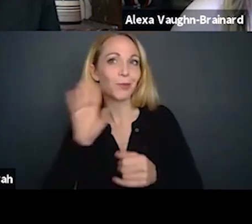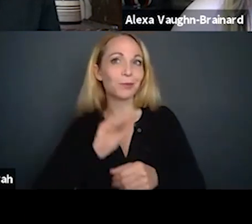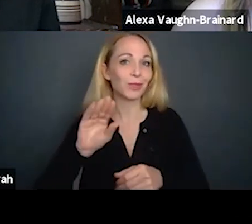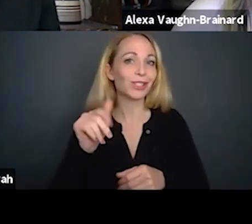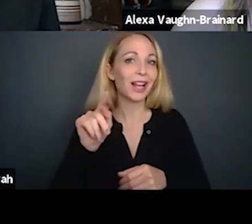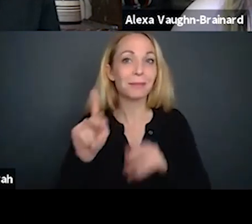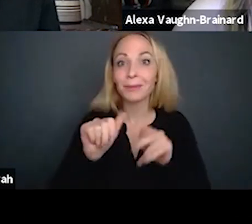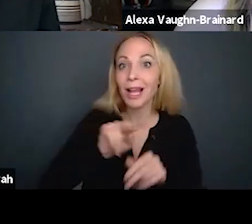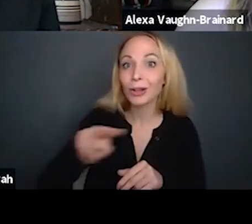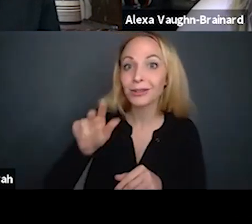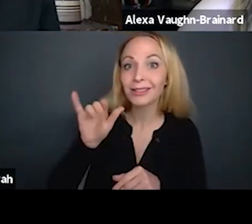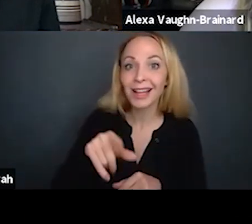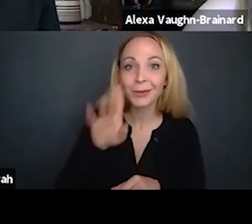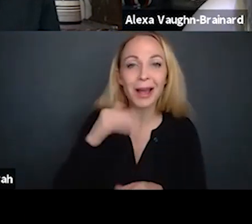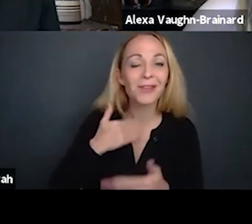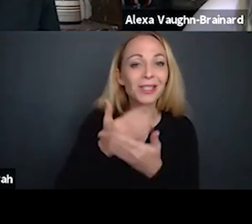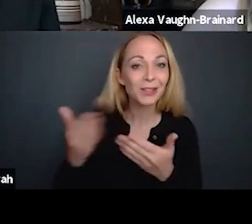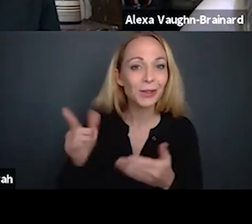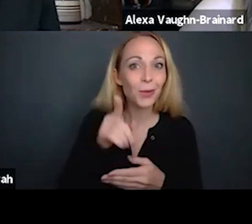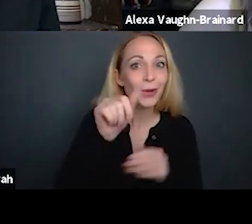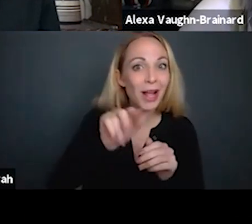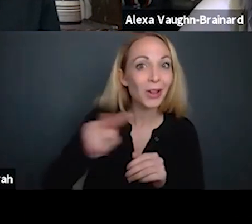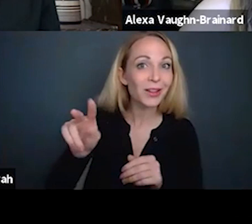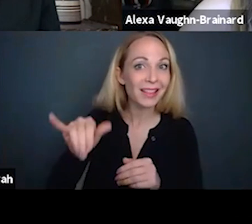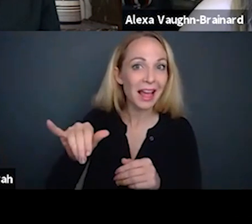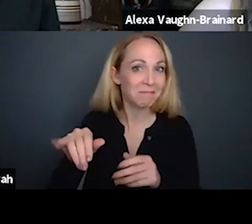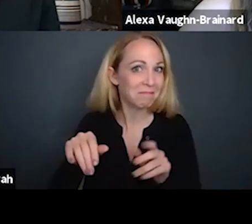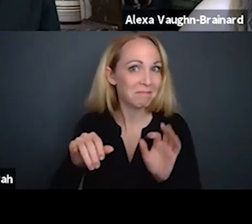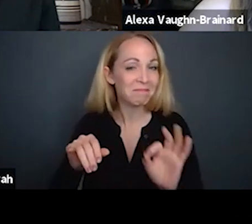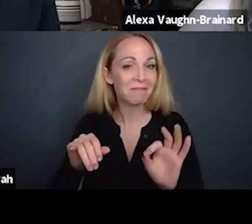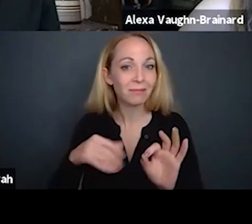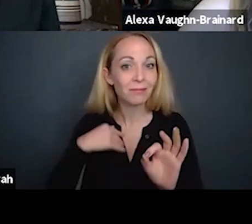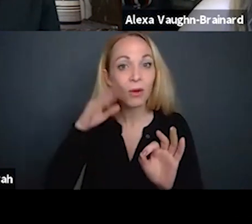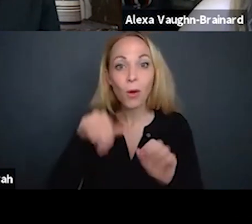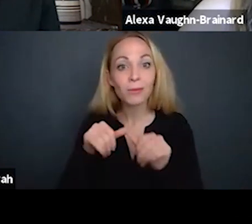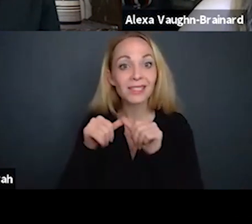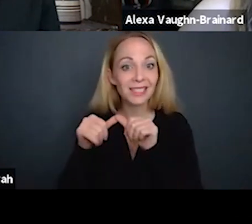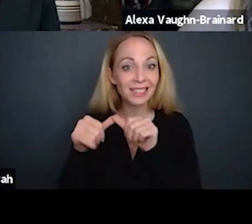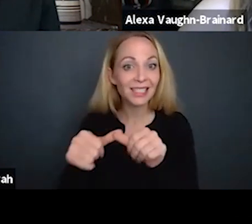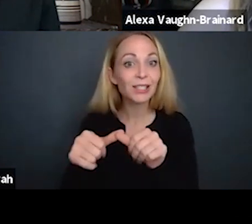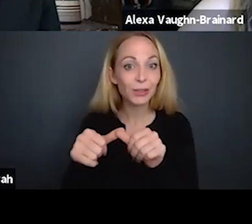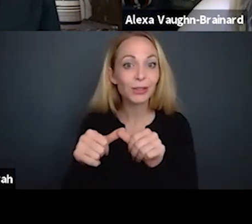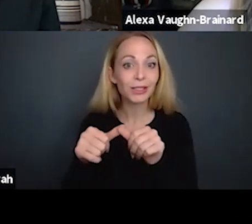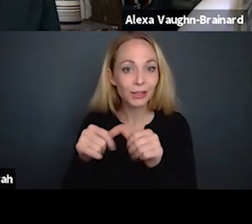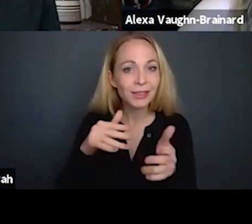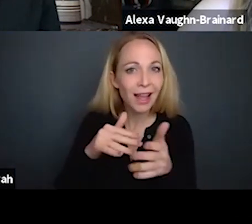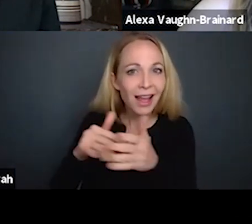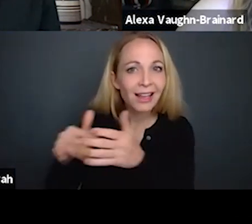That will have some resources up for you to kind of take a look at. And I’m hoping to continue to compile some case studies there as well just because, you